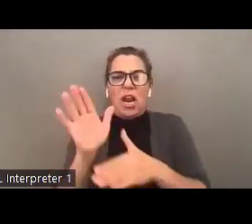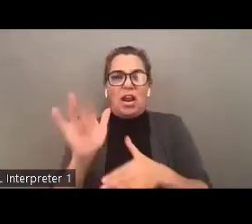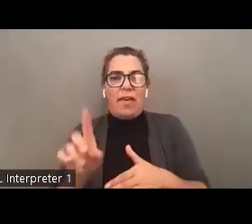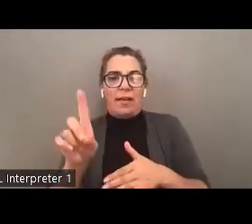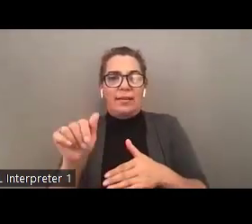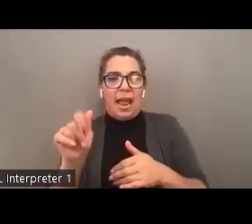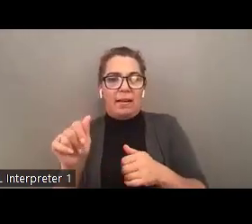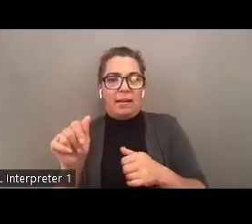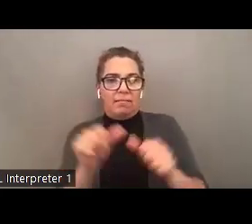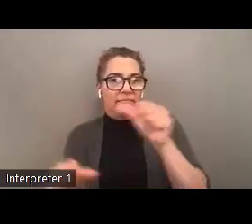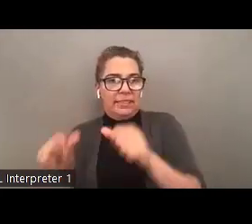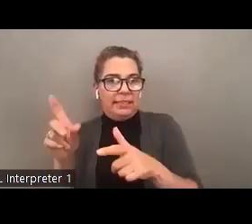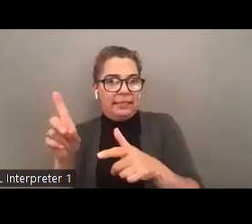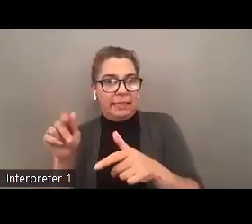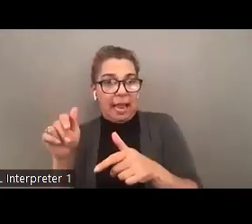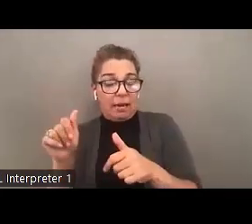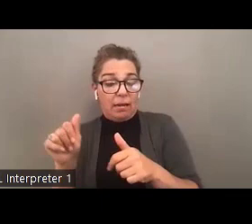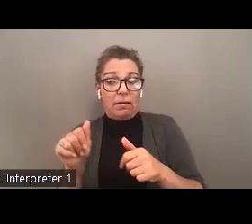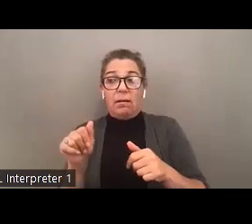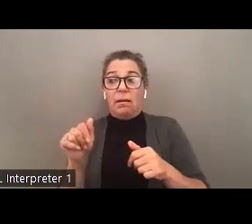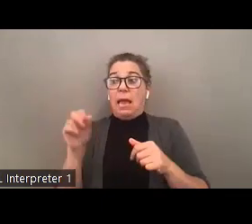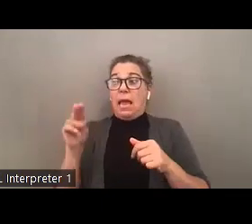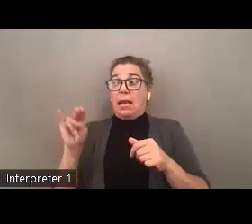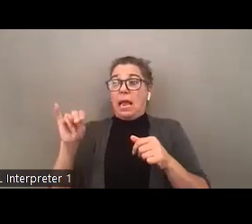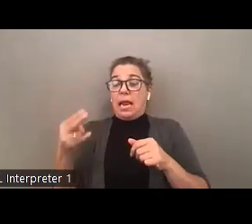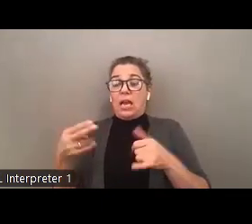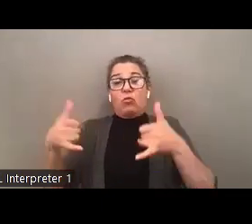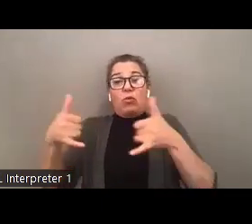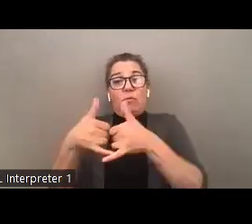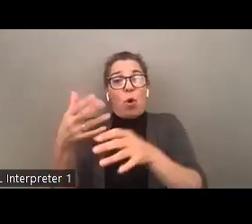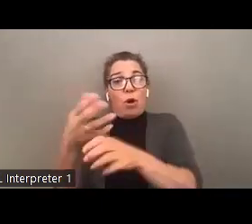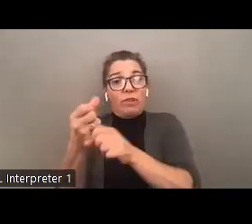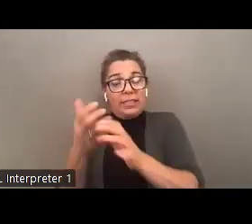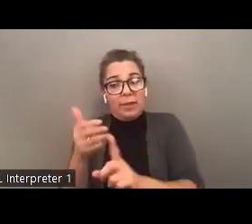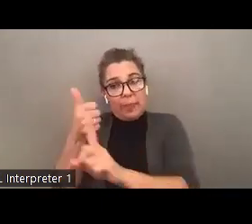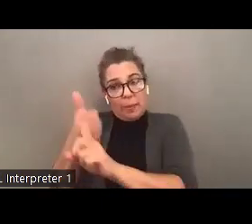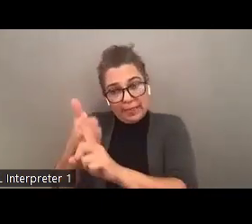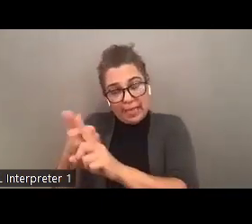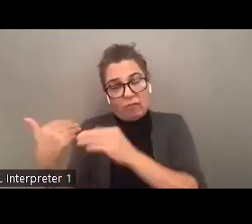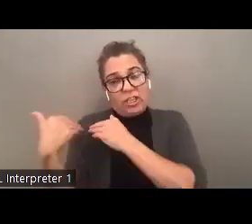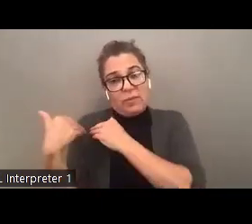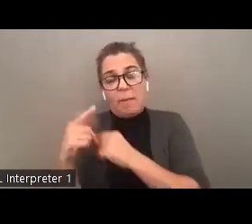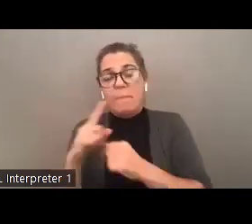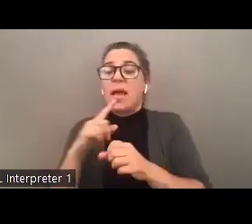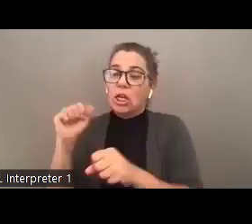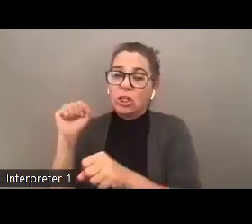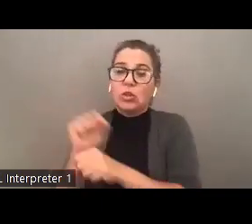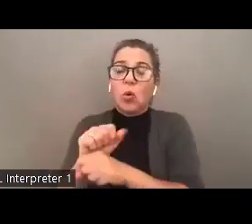NIH has indicated that award recipients are responsible for ensuring that any research partnerships